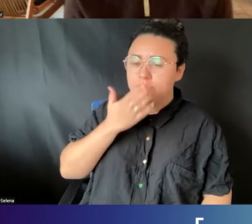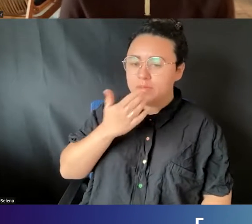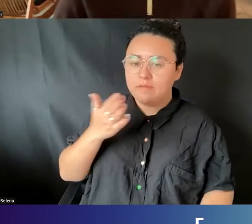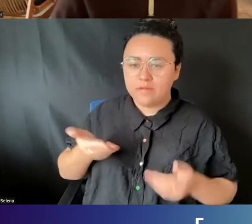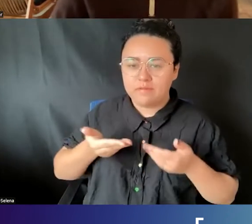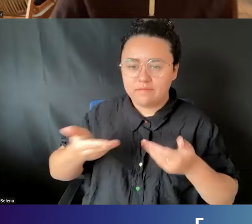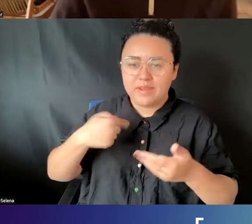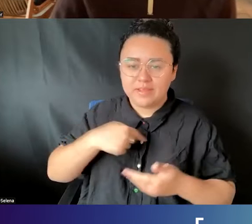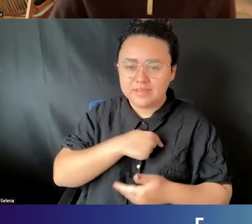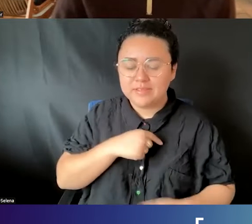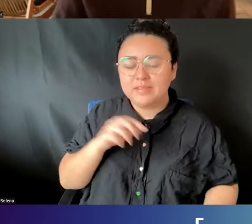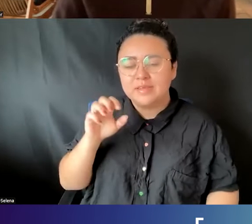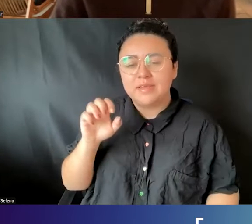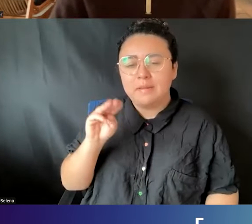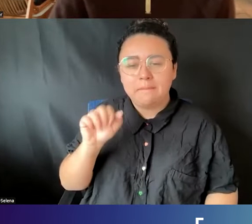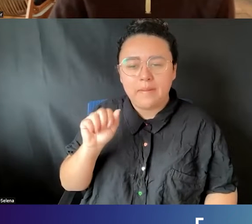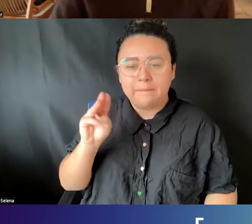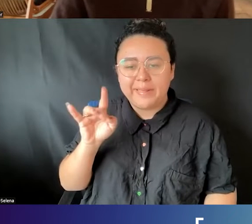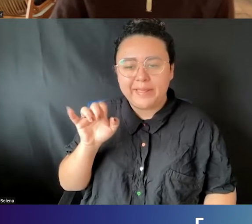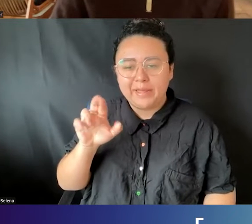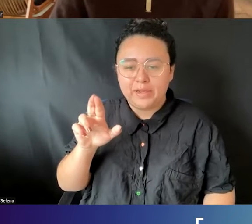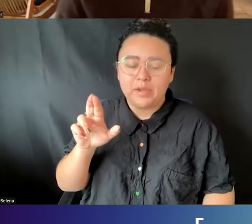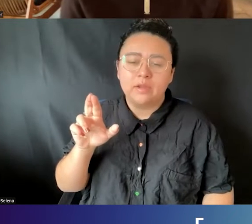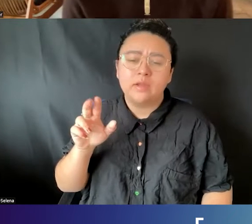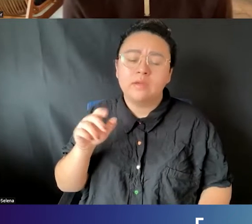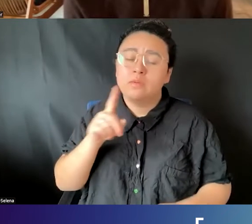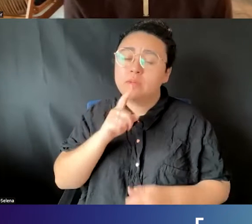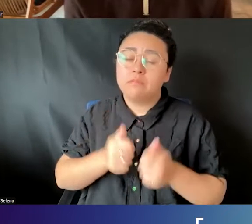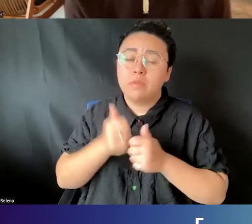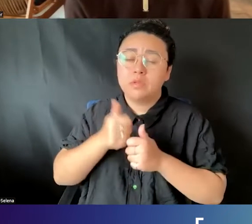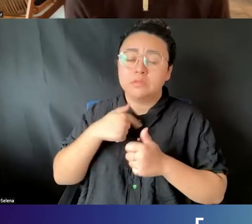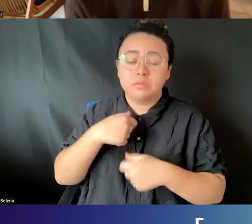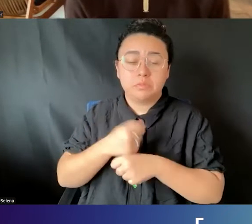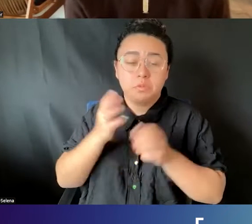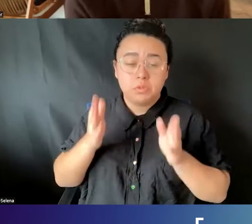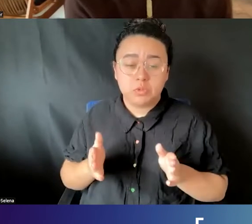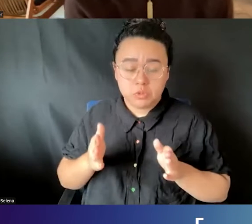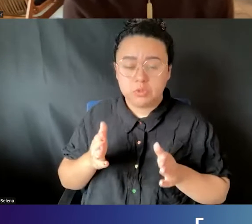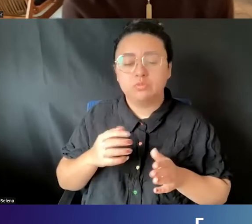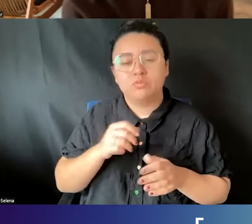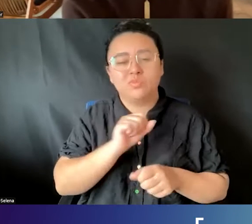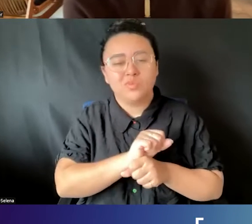My name is Emma Miller. I am primarily a producer and have also worked as a creative executive and development